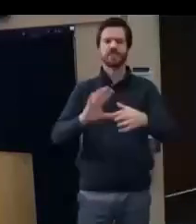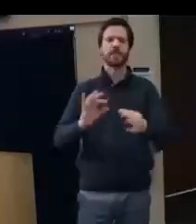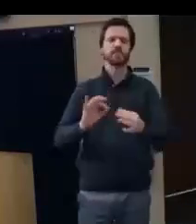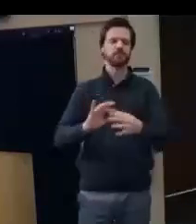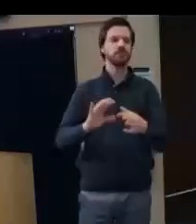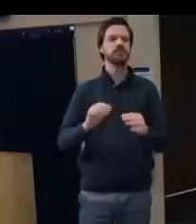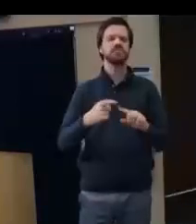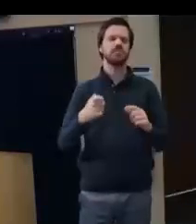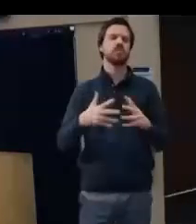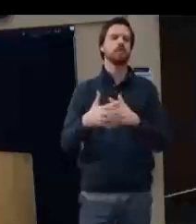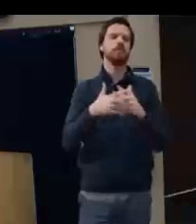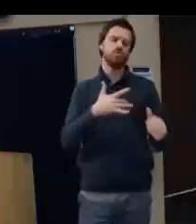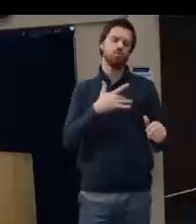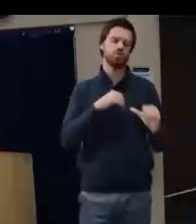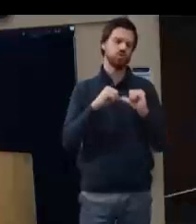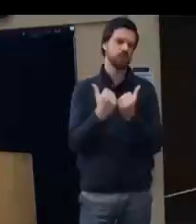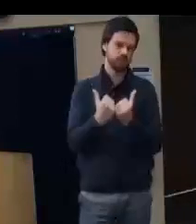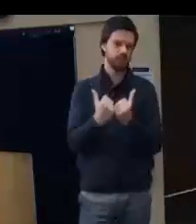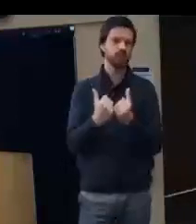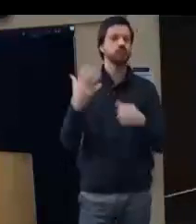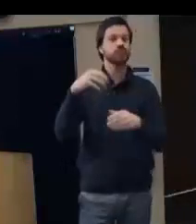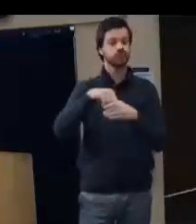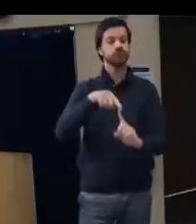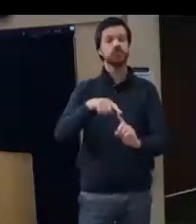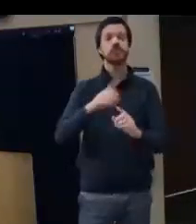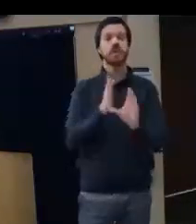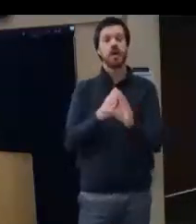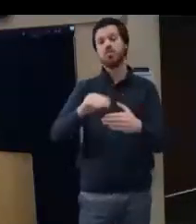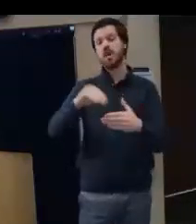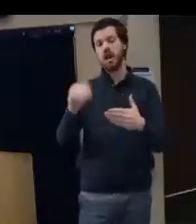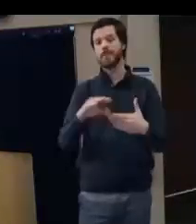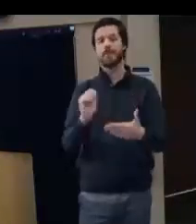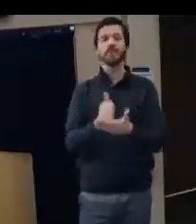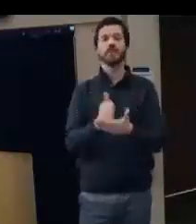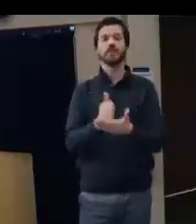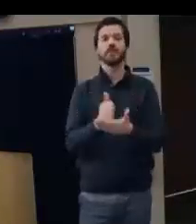American Heart Association entitled psychological outcomes and interventions for individuals with